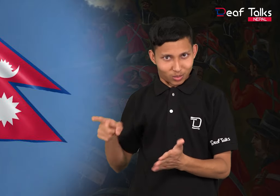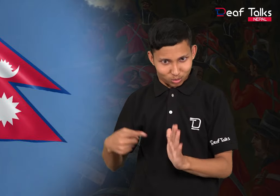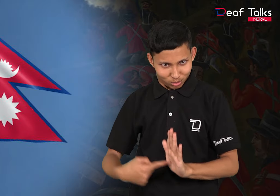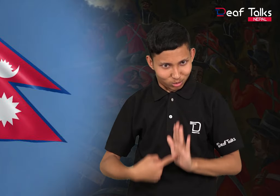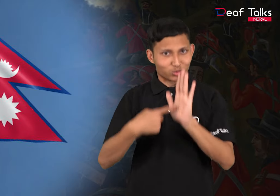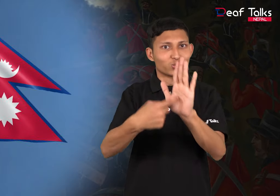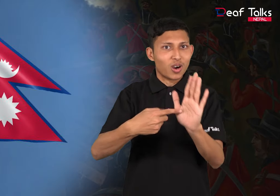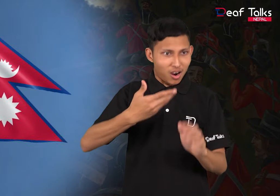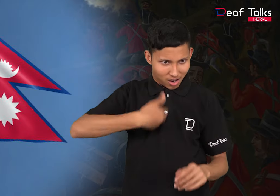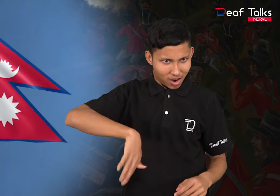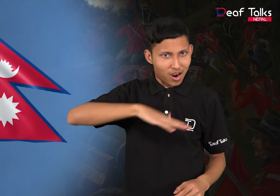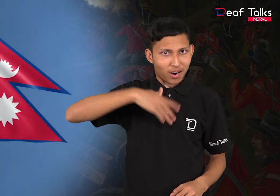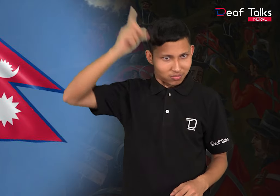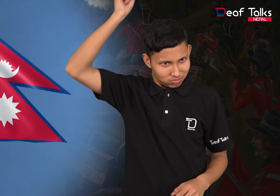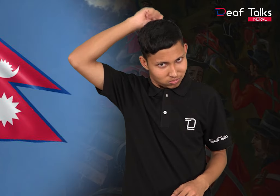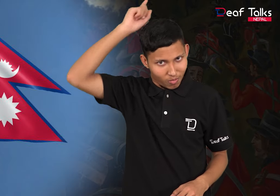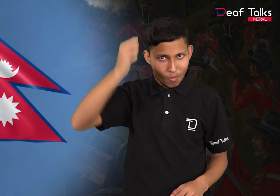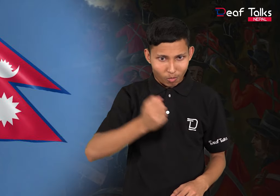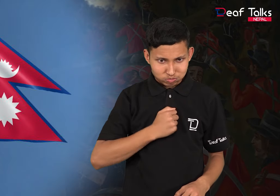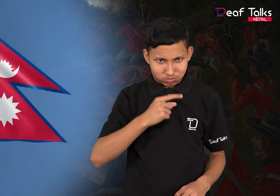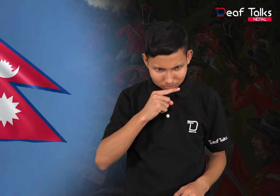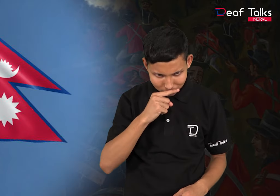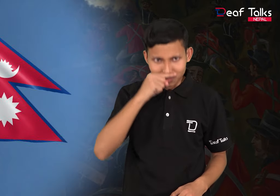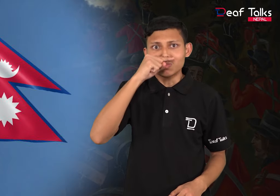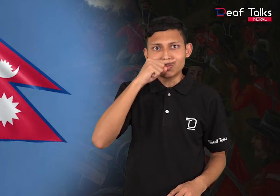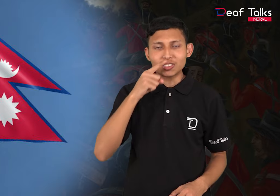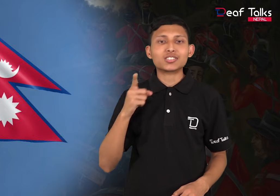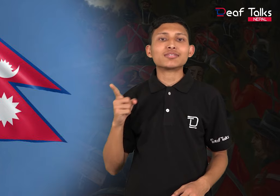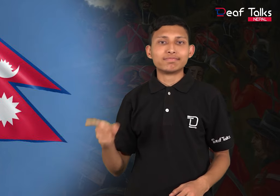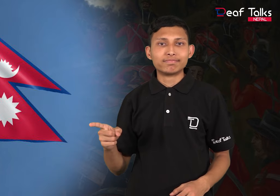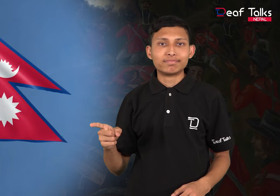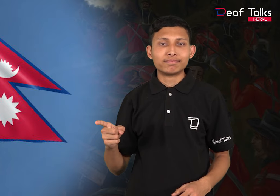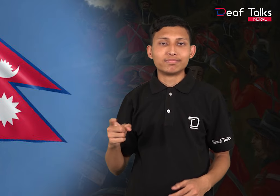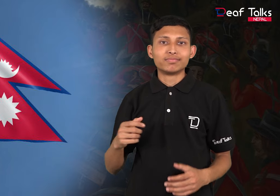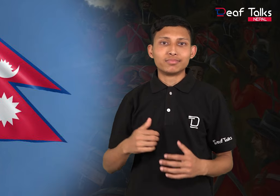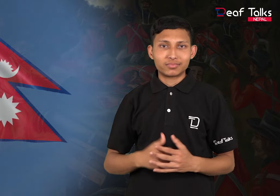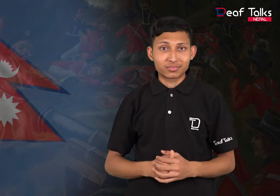The flag shows our culture and pride.